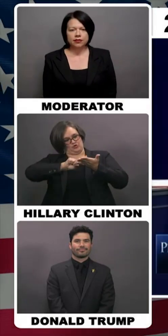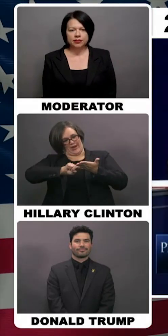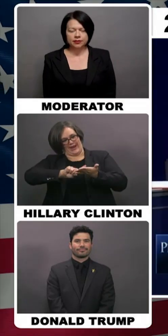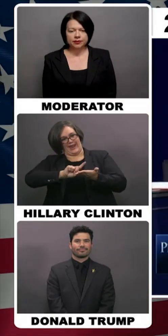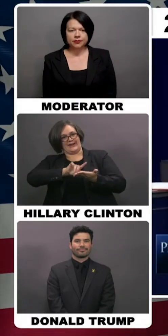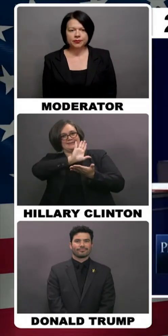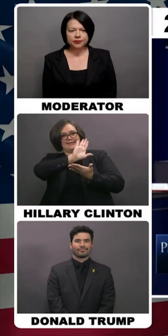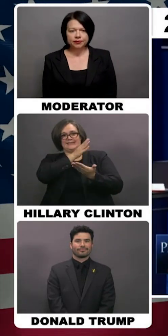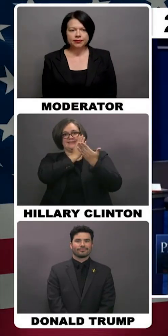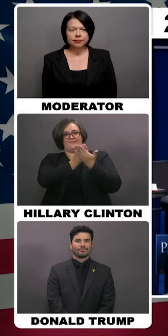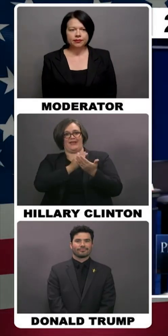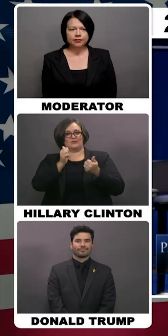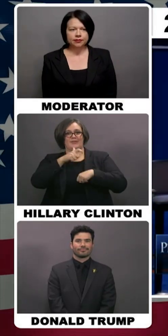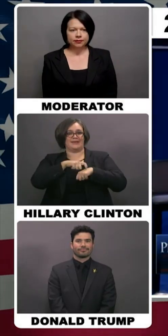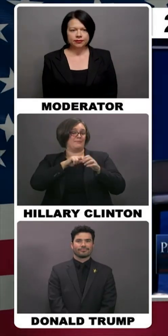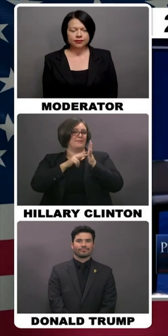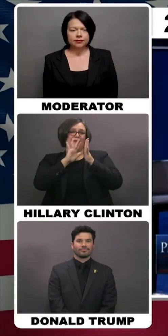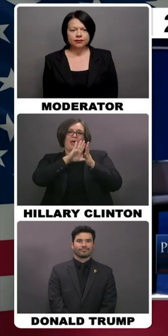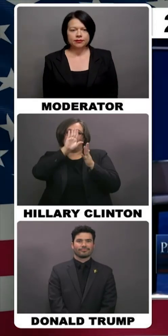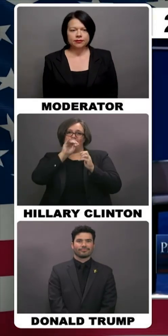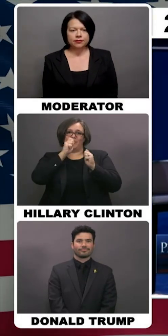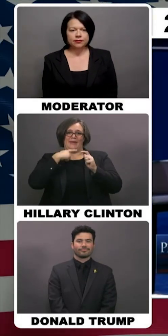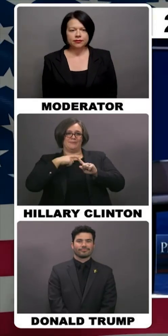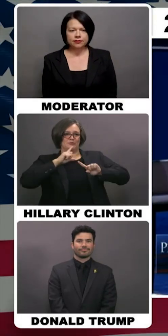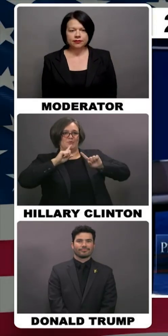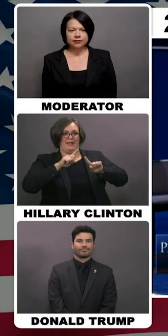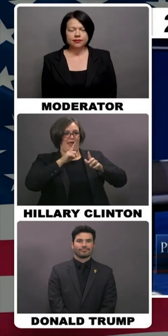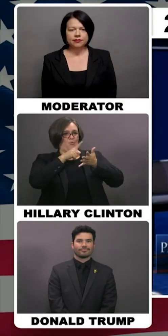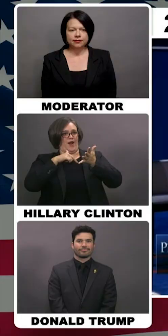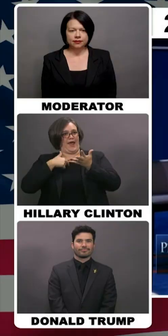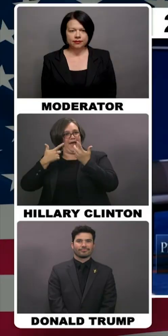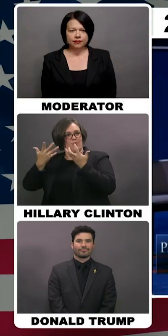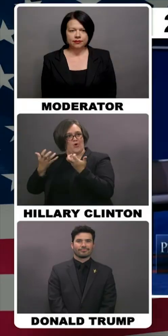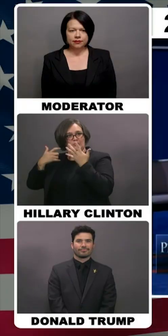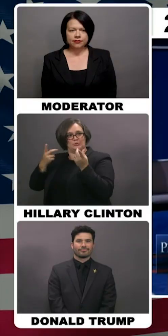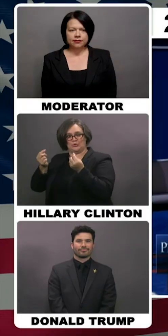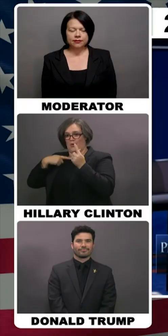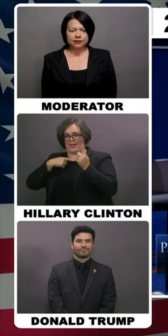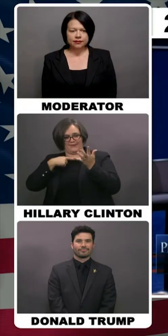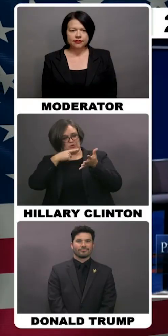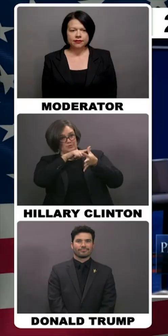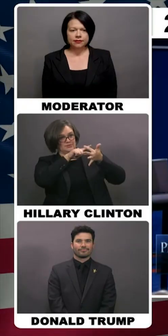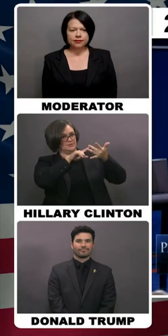I'd never get to talk about anything I wanna do and how we're going to really, uh, make lives better for people.